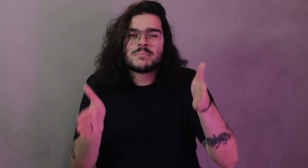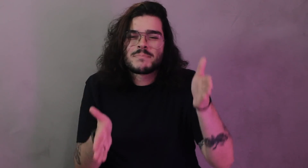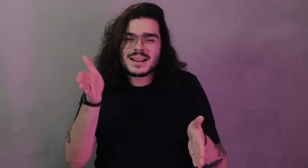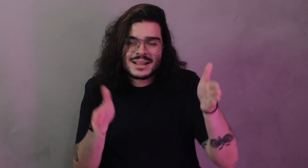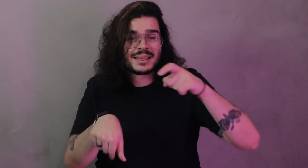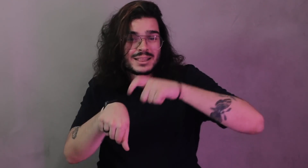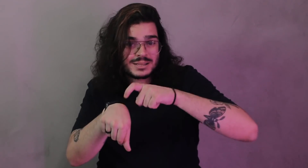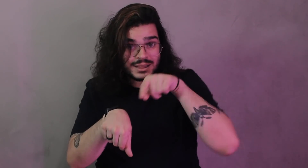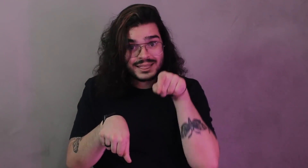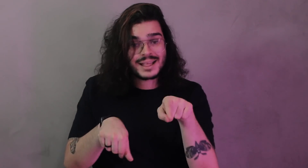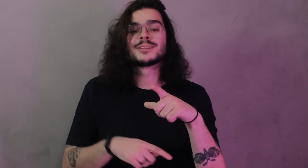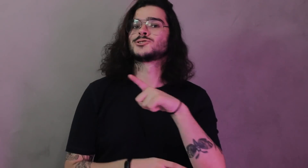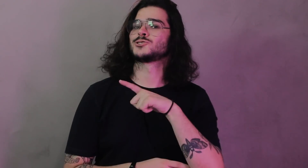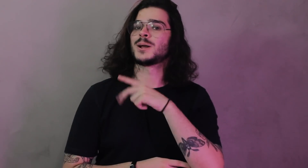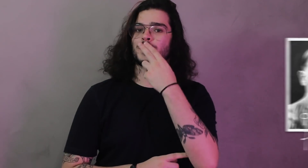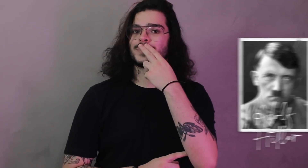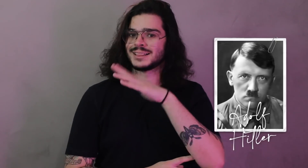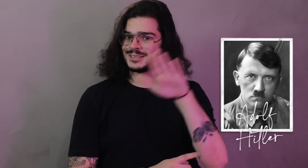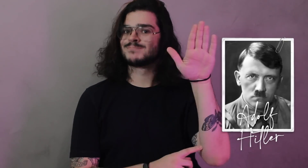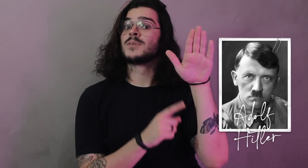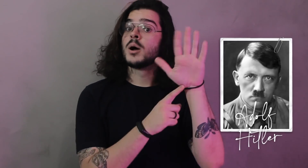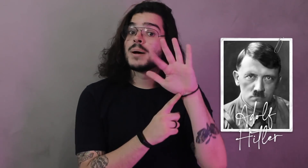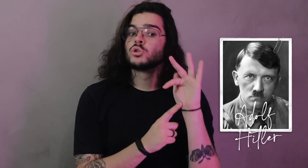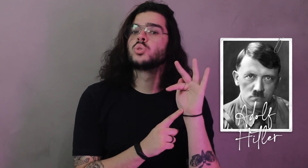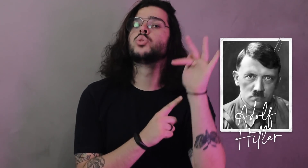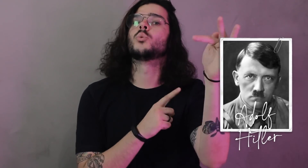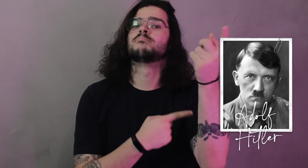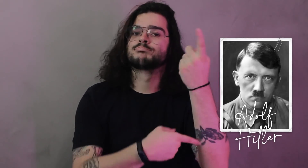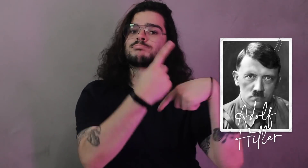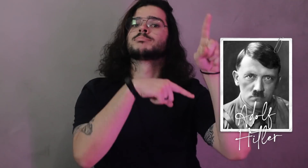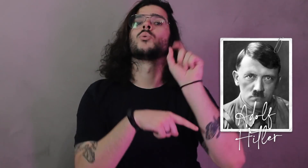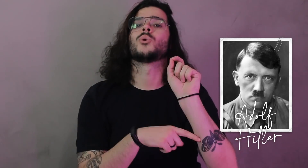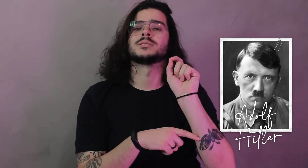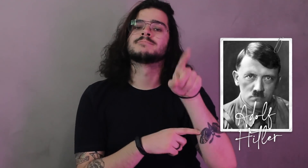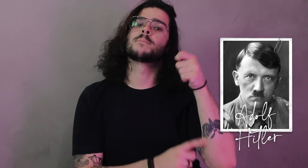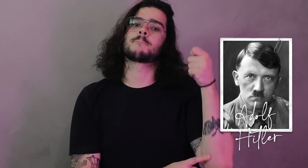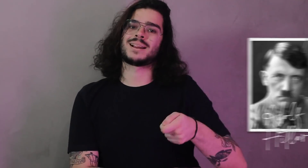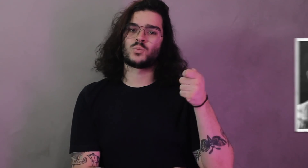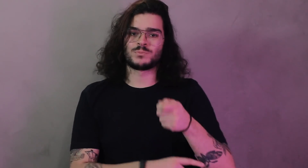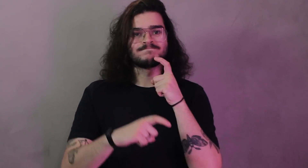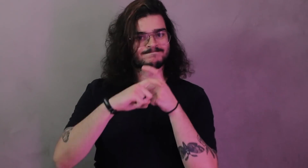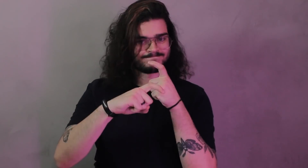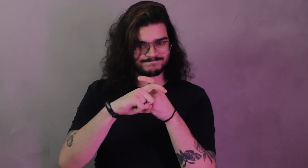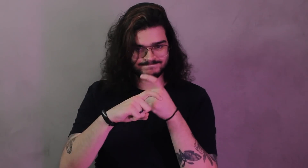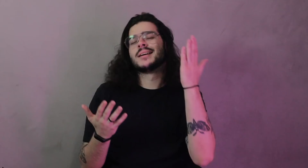During this period, there was Adolf Hitler, the future Nazi dictator!